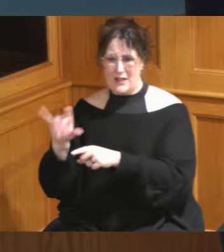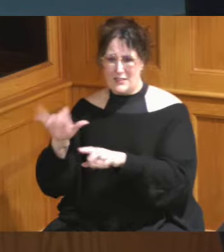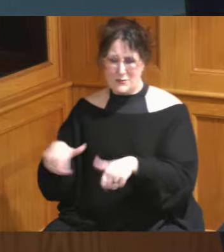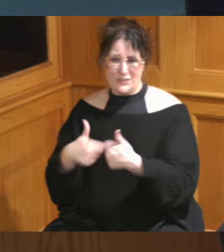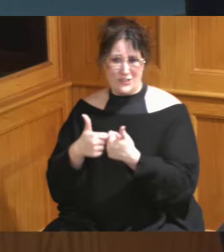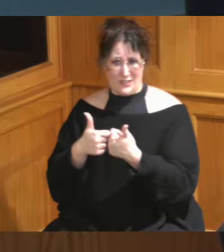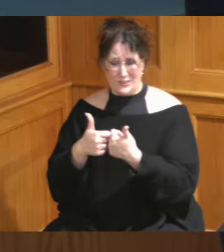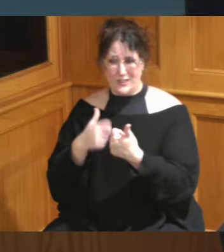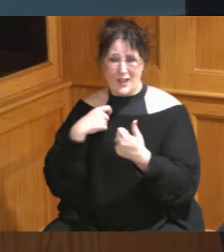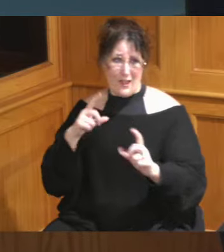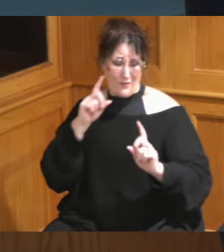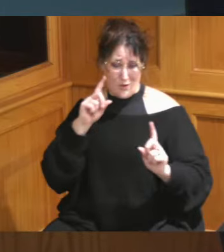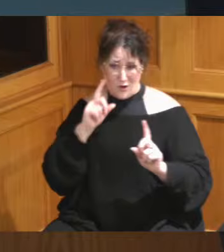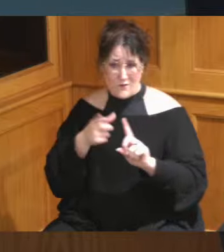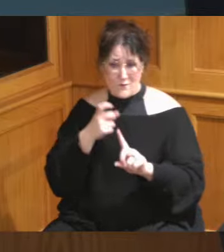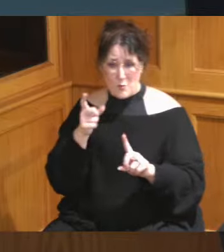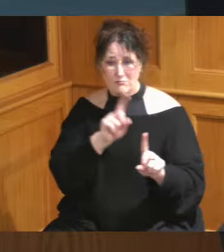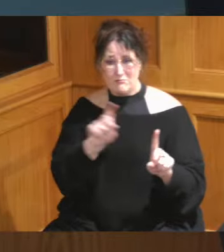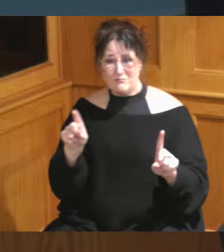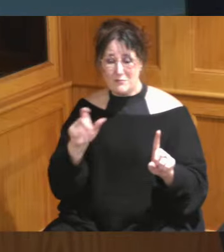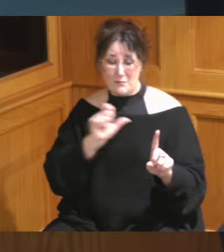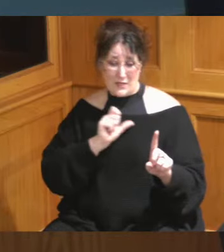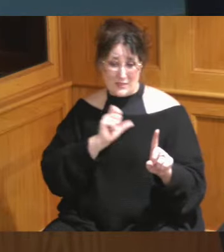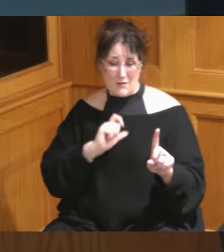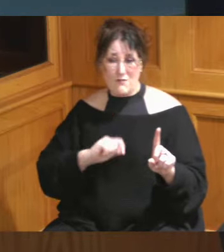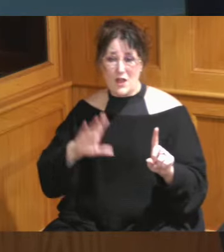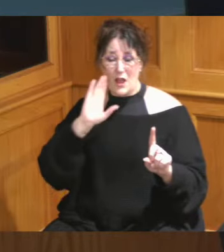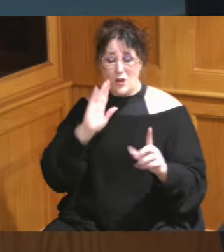I've heard from some of them myself and I know the budget team has heard from them over and